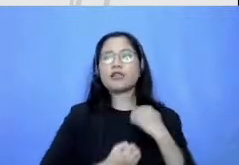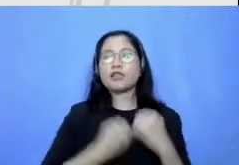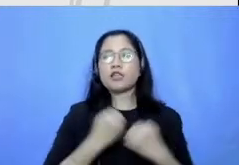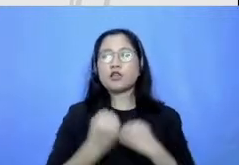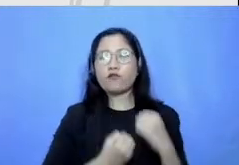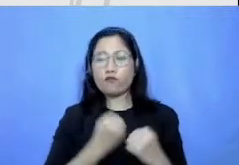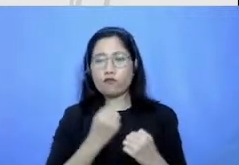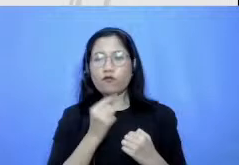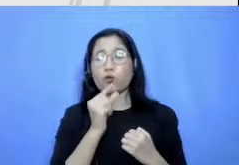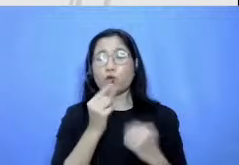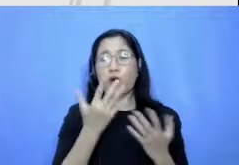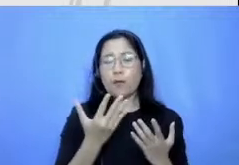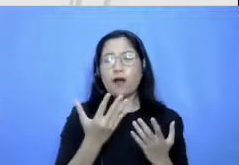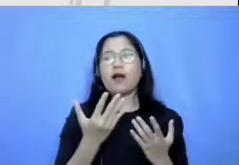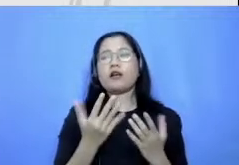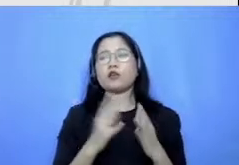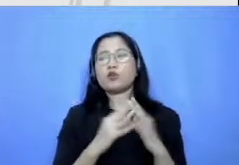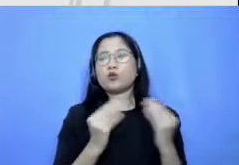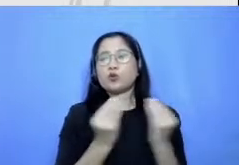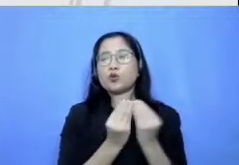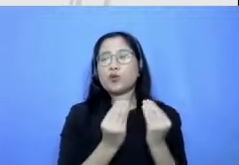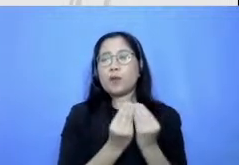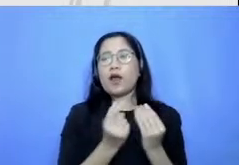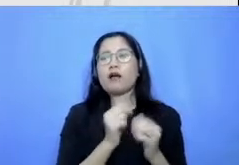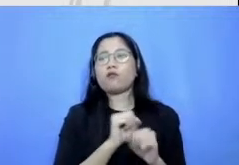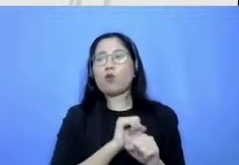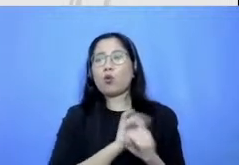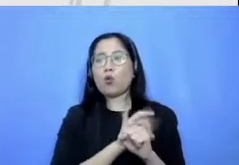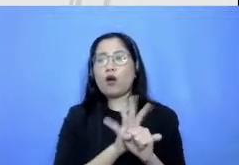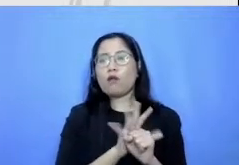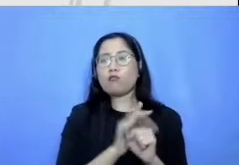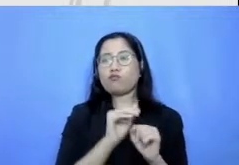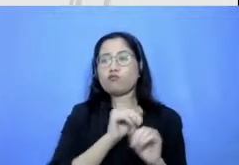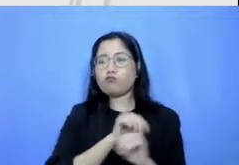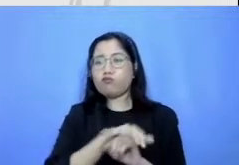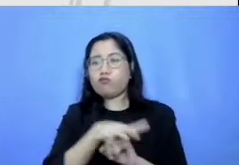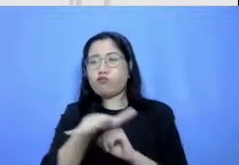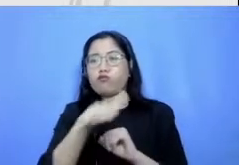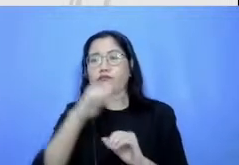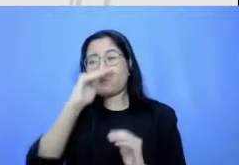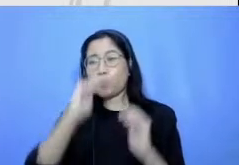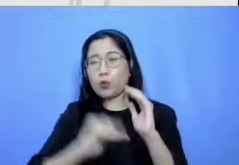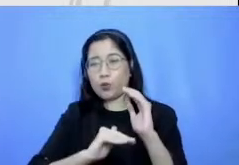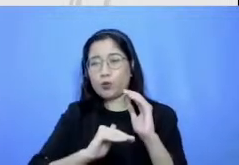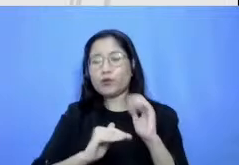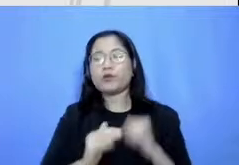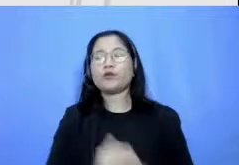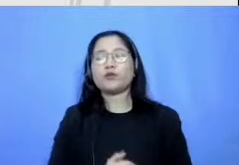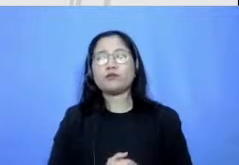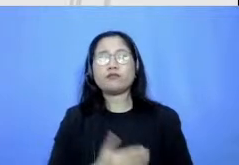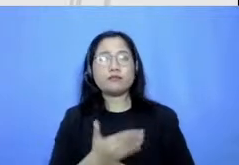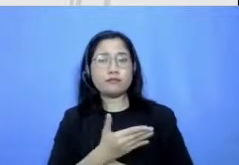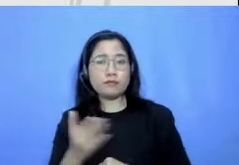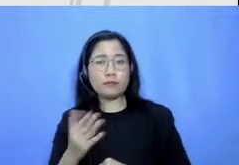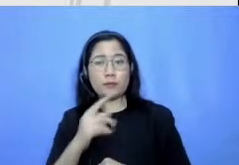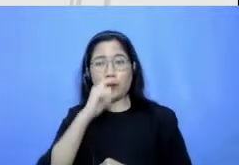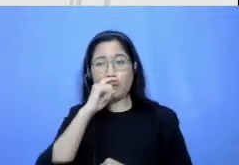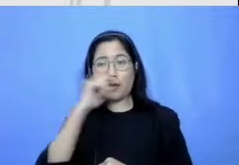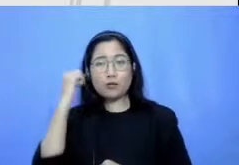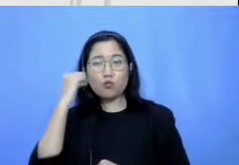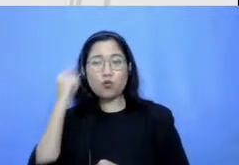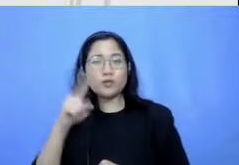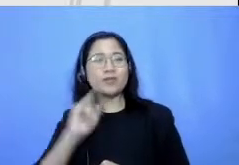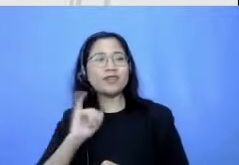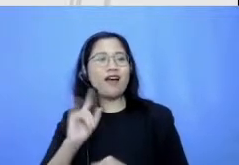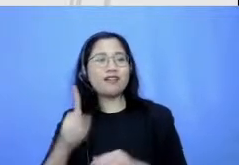transmission rate of 19 here Mr and Mother gives case Encourage students to express their ideas